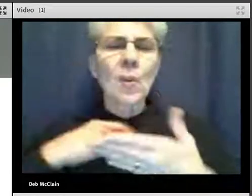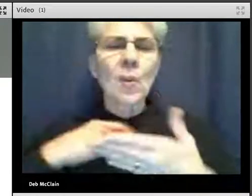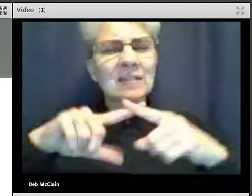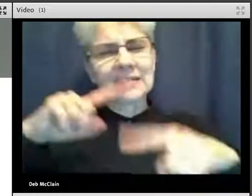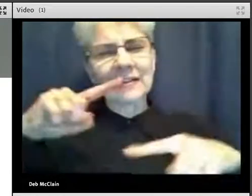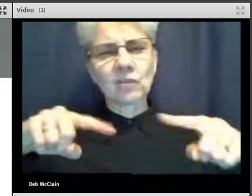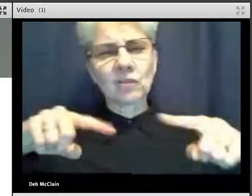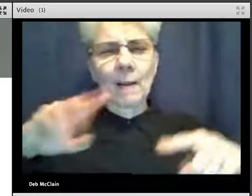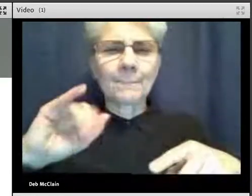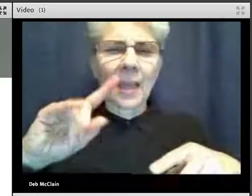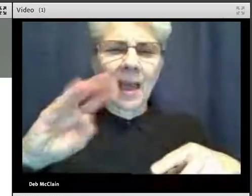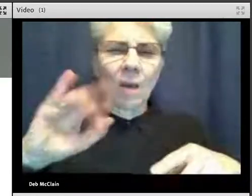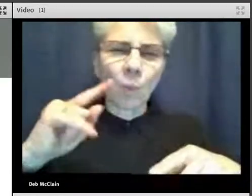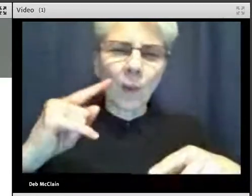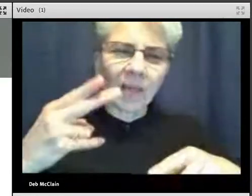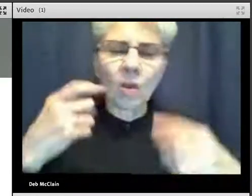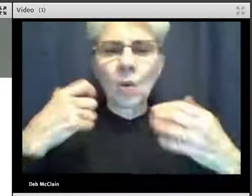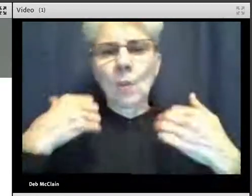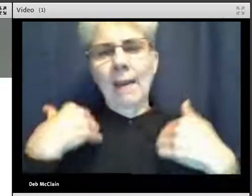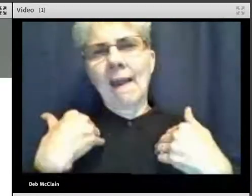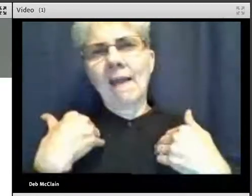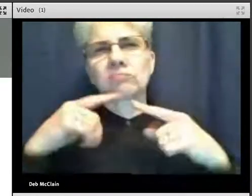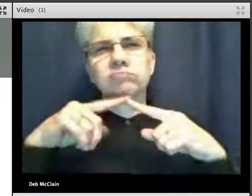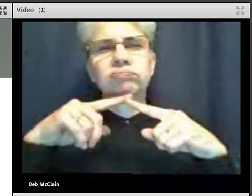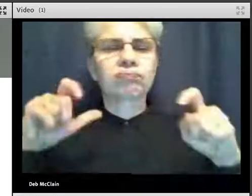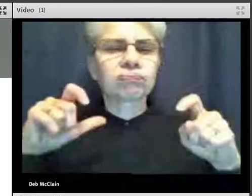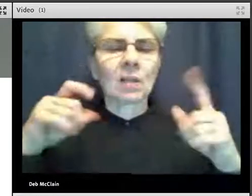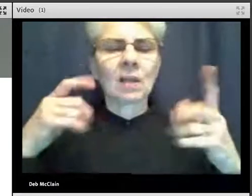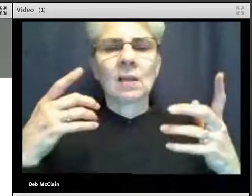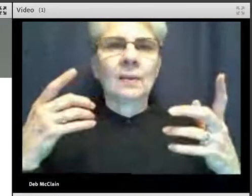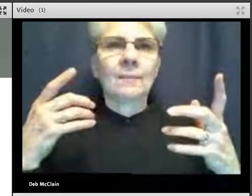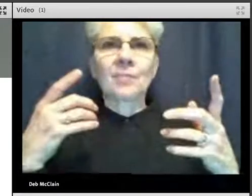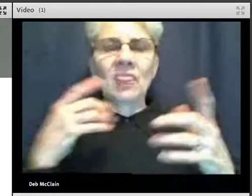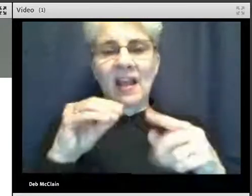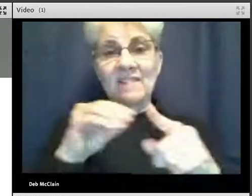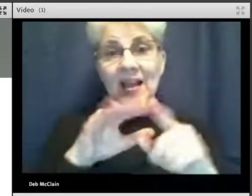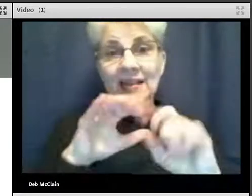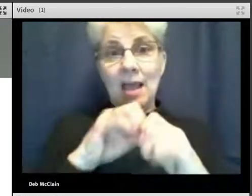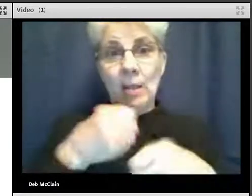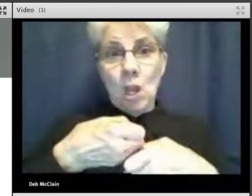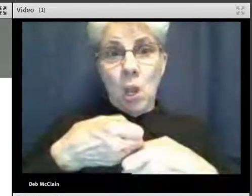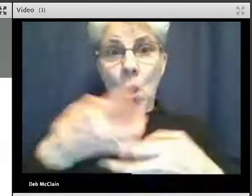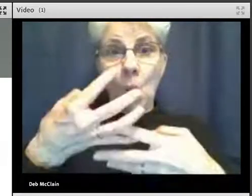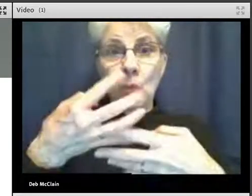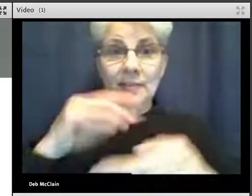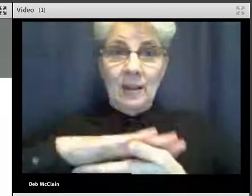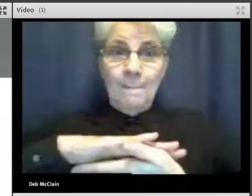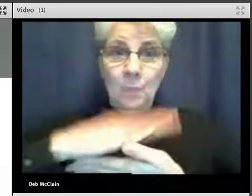We all have... that can affect how it loads, so huge images